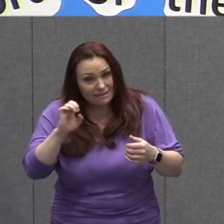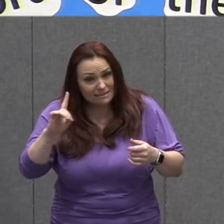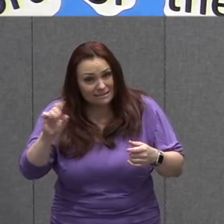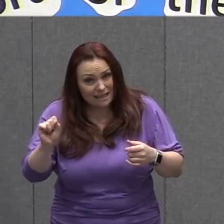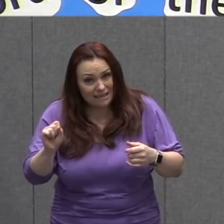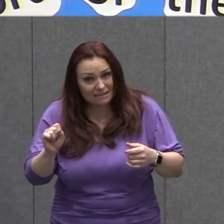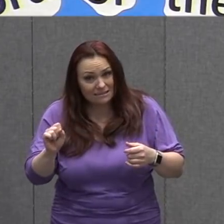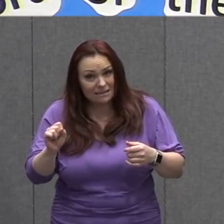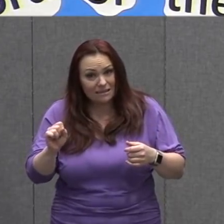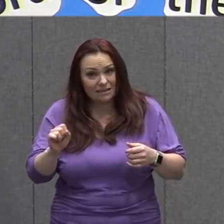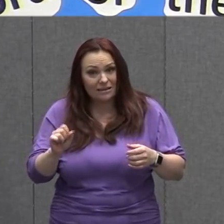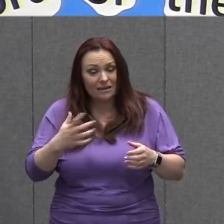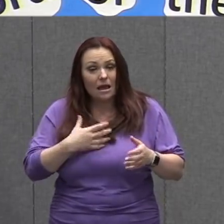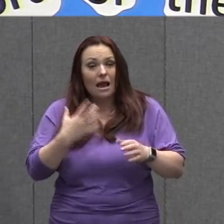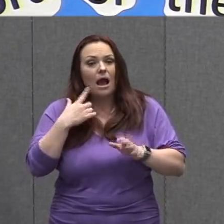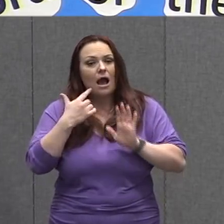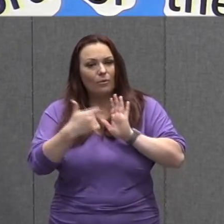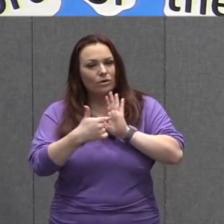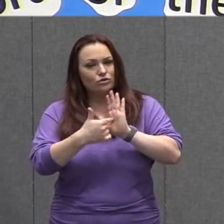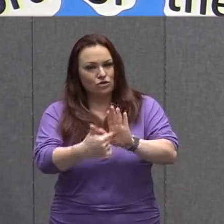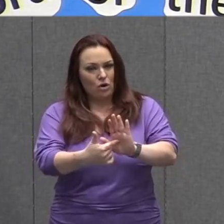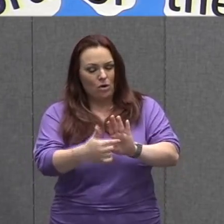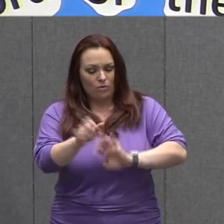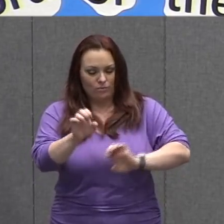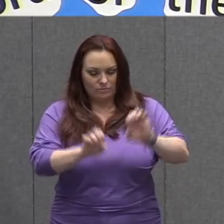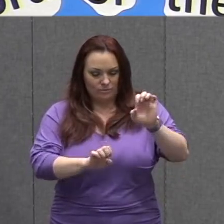I'm gonna use this experiment to show